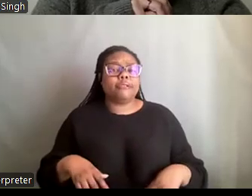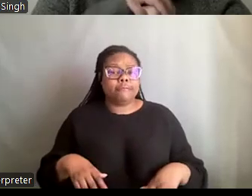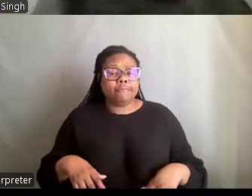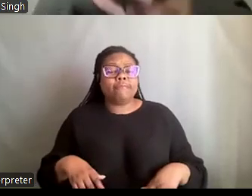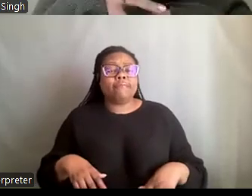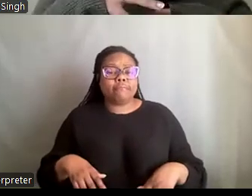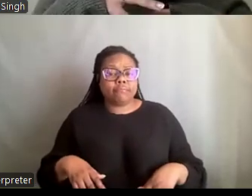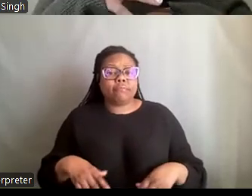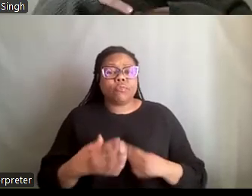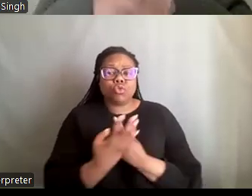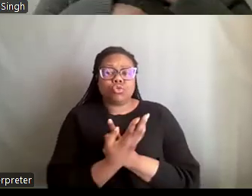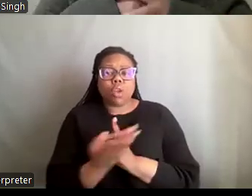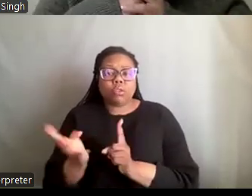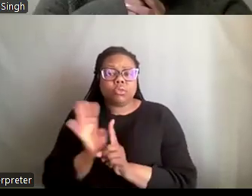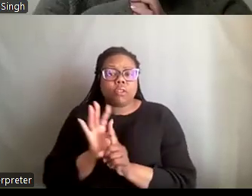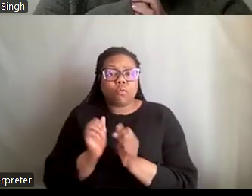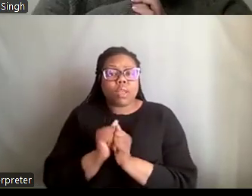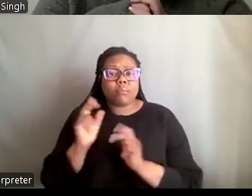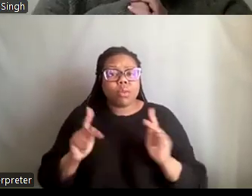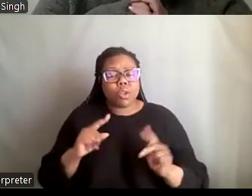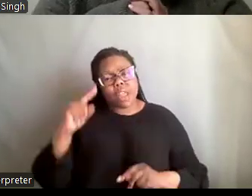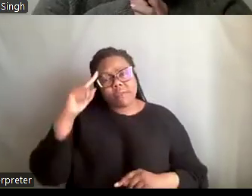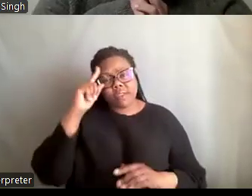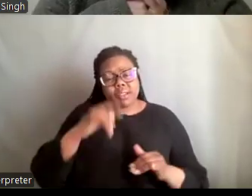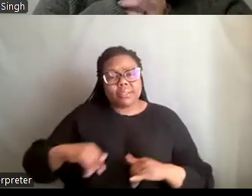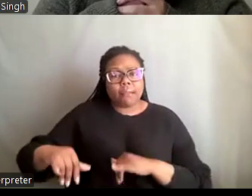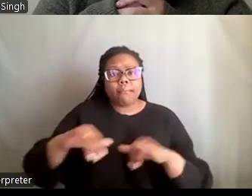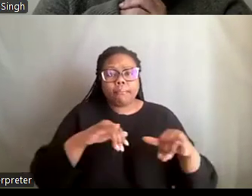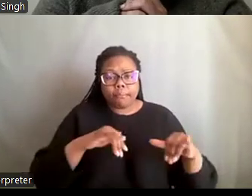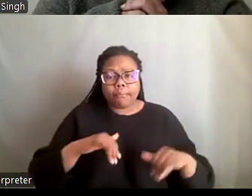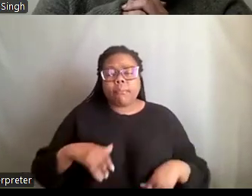other organizations and just surrounding yourself with like